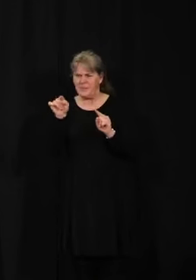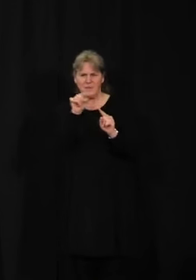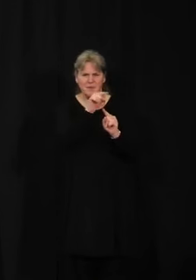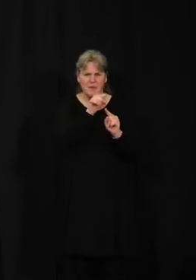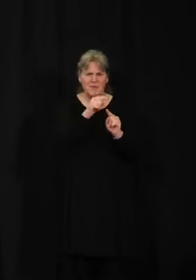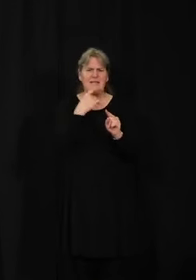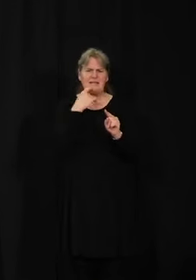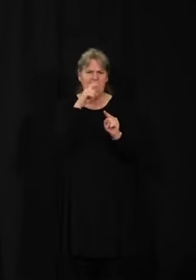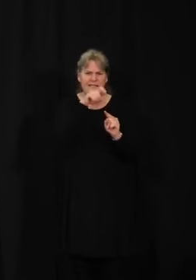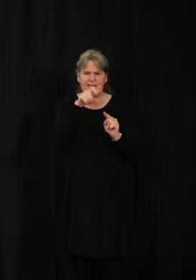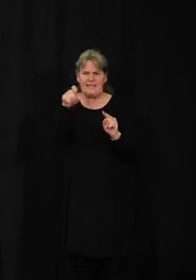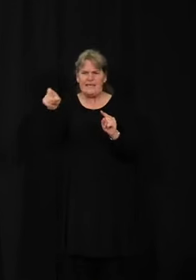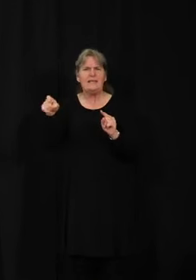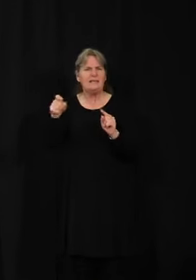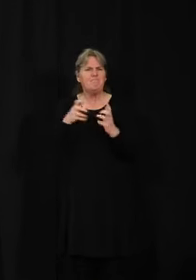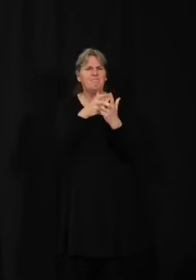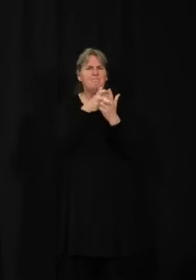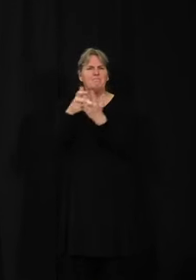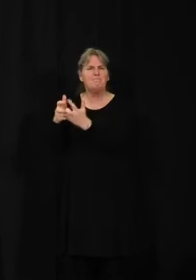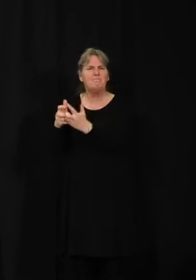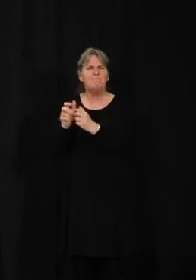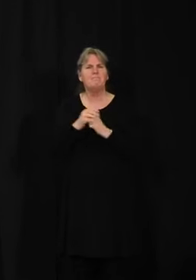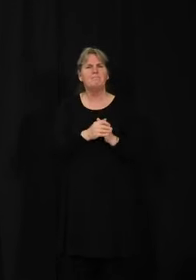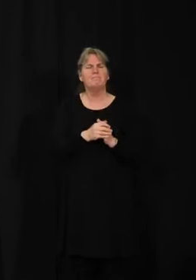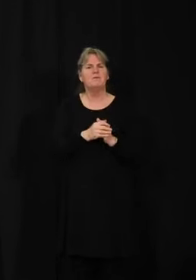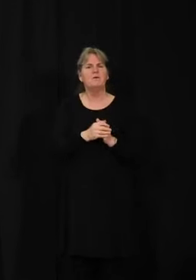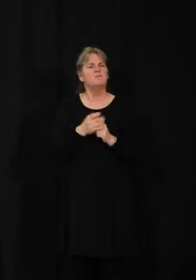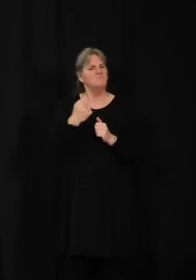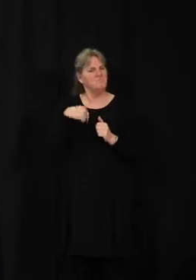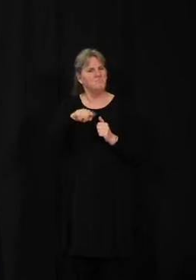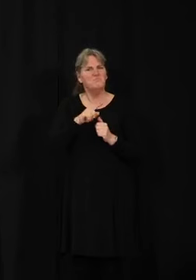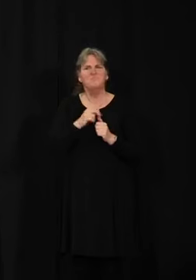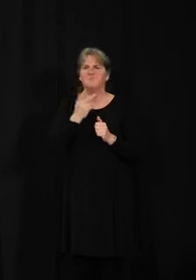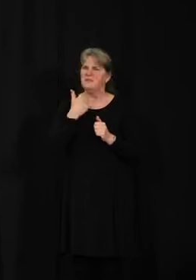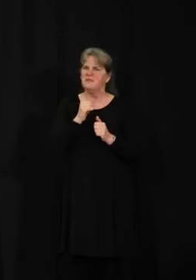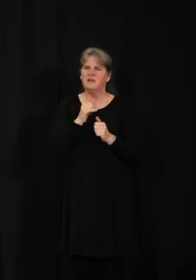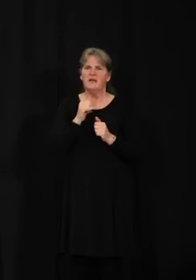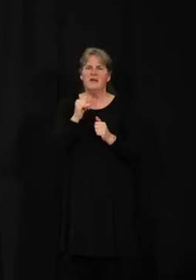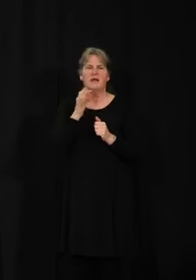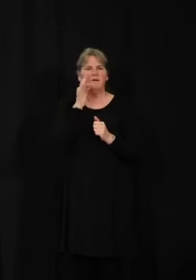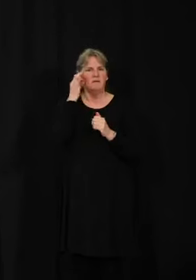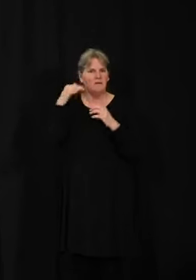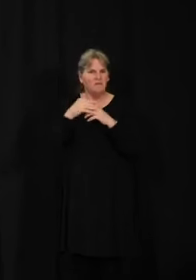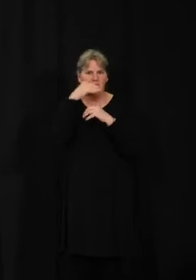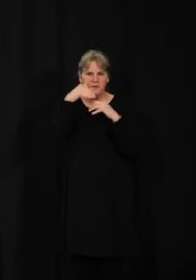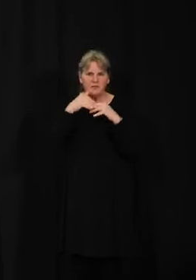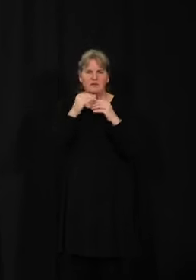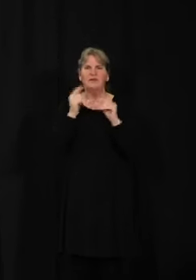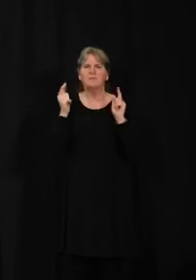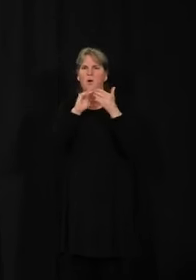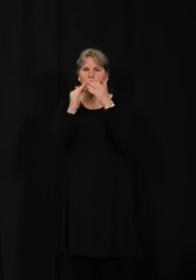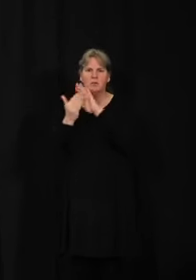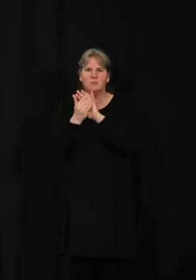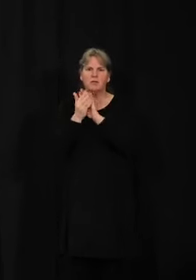being taken into consideration. We remain in close contact with our first nation and municipal partners to get their